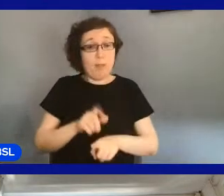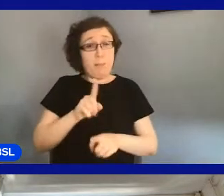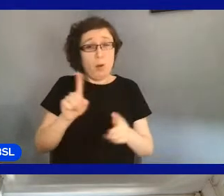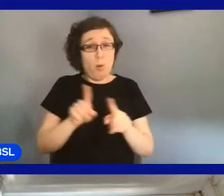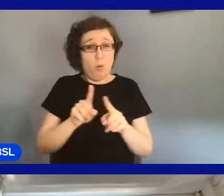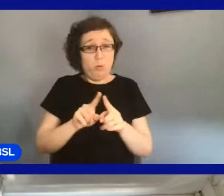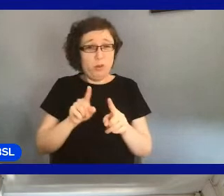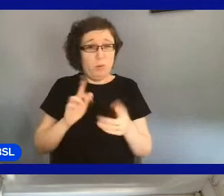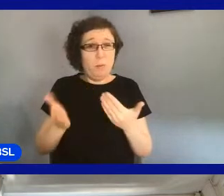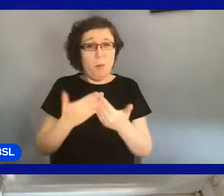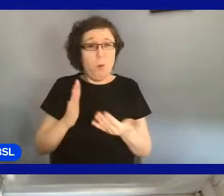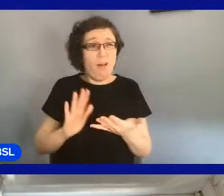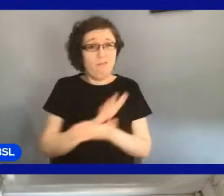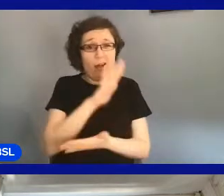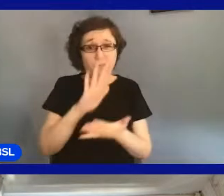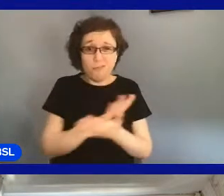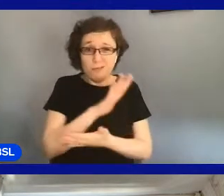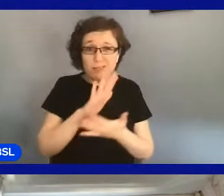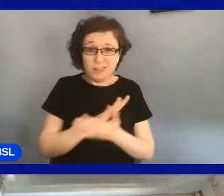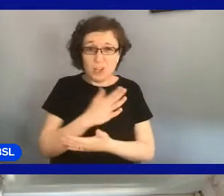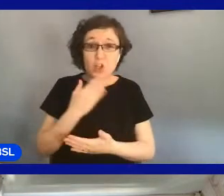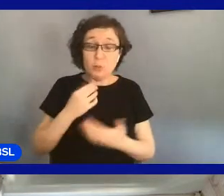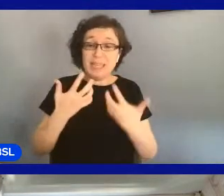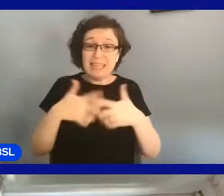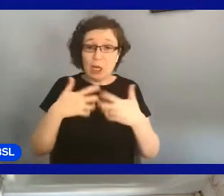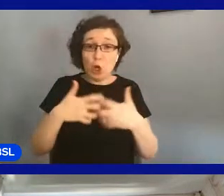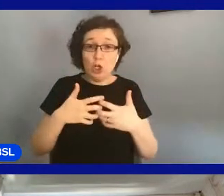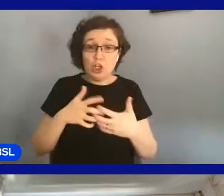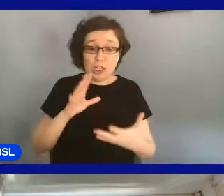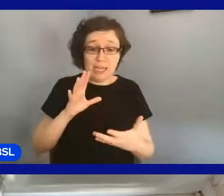in the experience of disability. So we used them in our rock shops